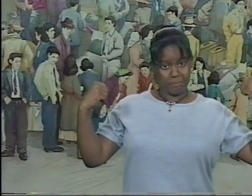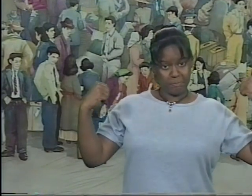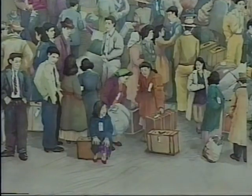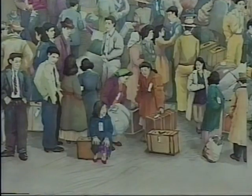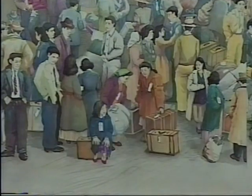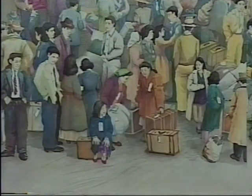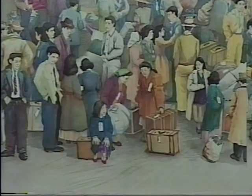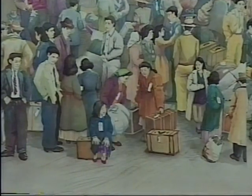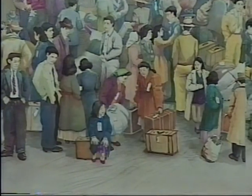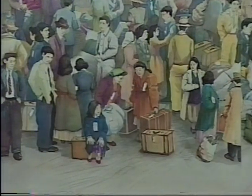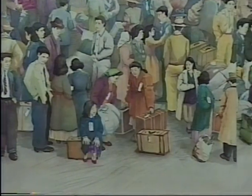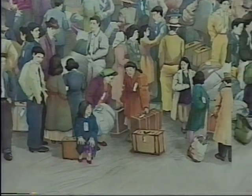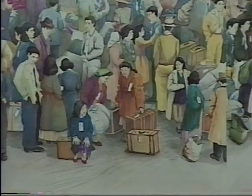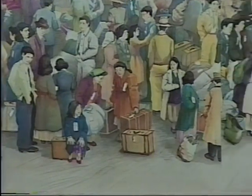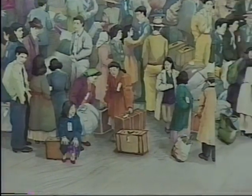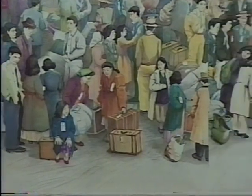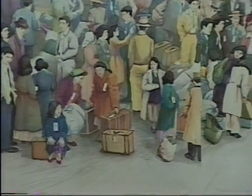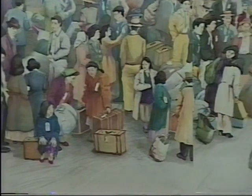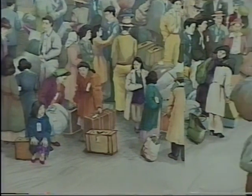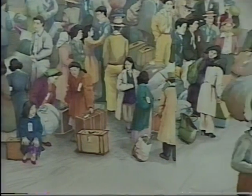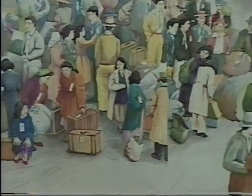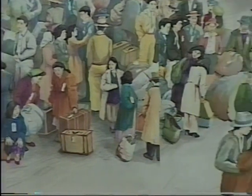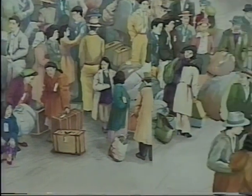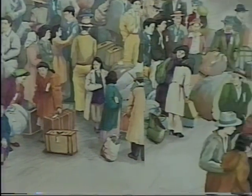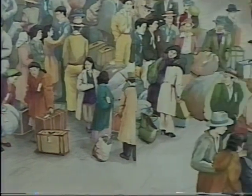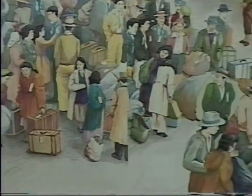bracelet and tried to feel brave.